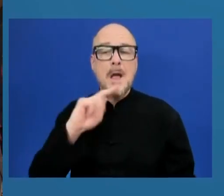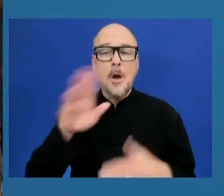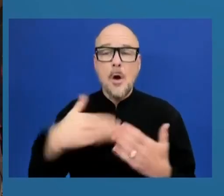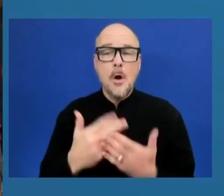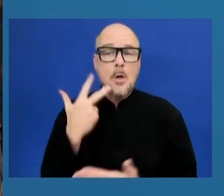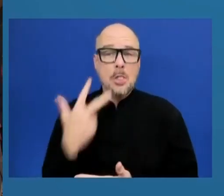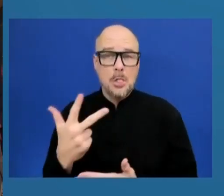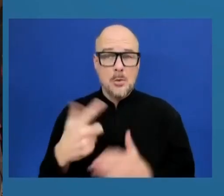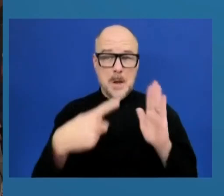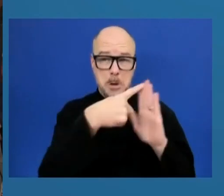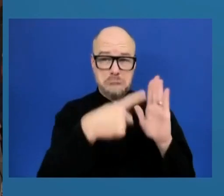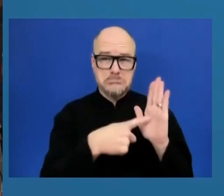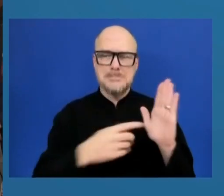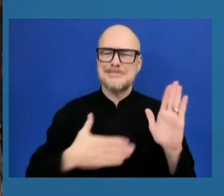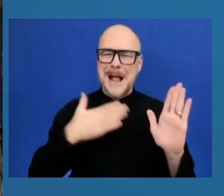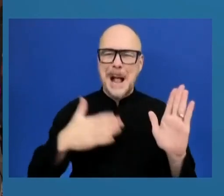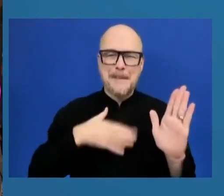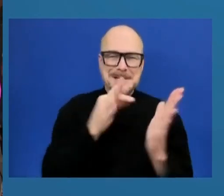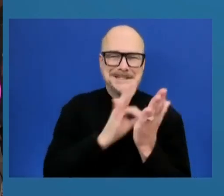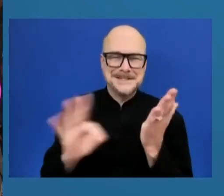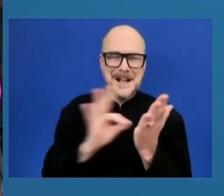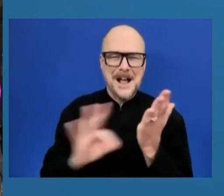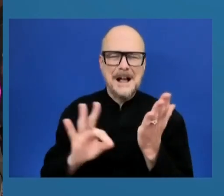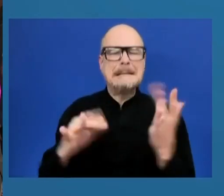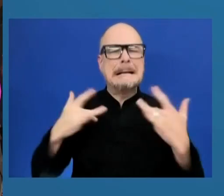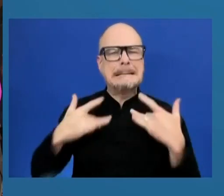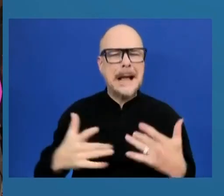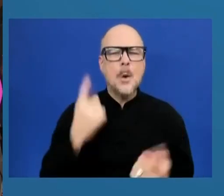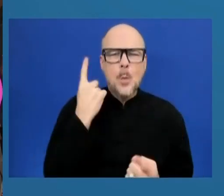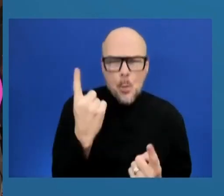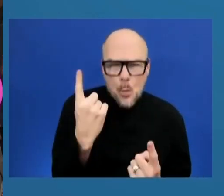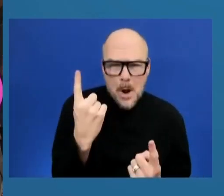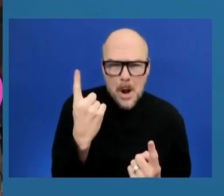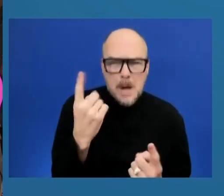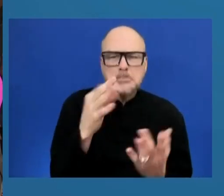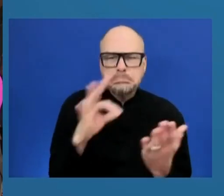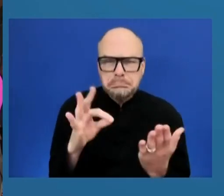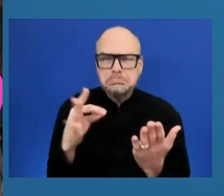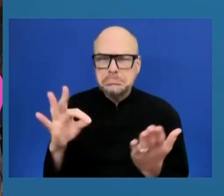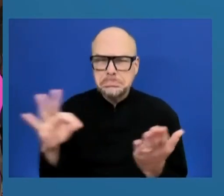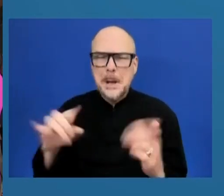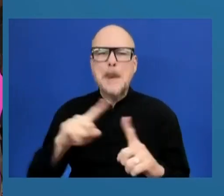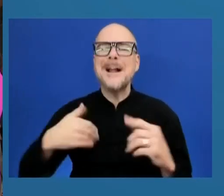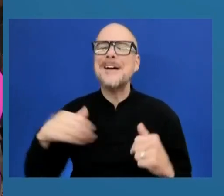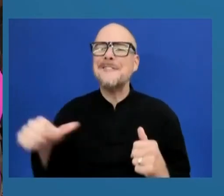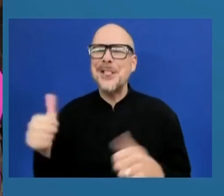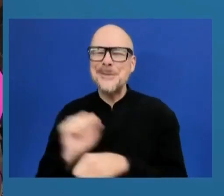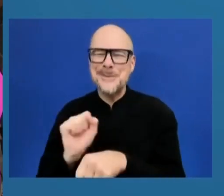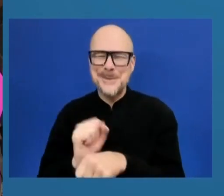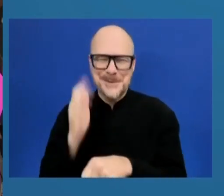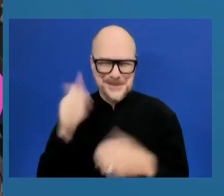I normally do it one at a time, but I got all the business right now to deal with, right? There we go. I sponsors my sponsors first. There we go.